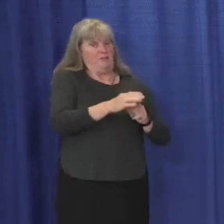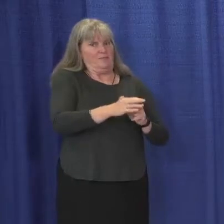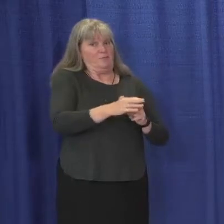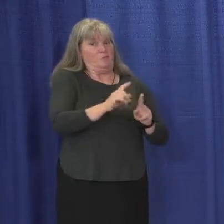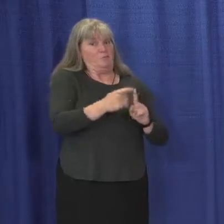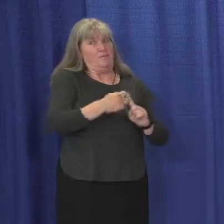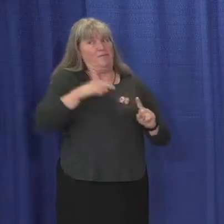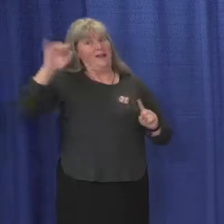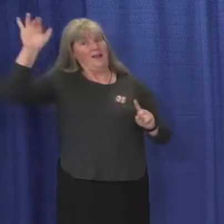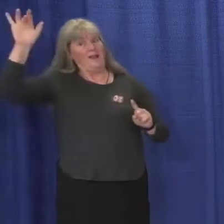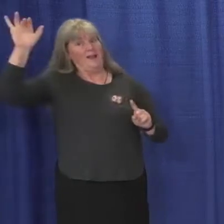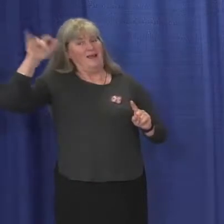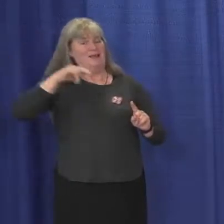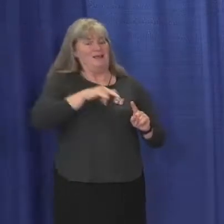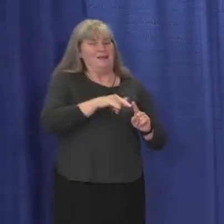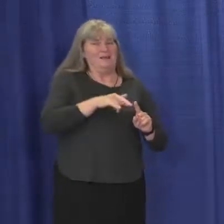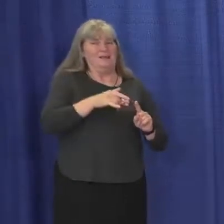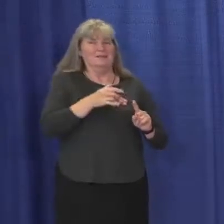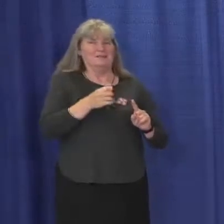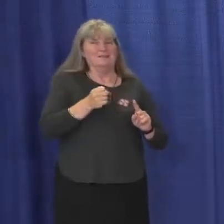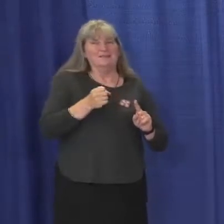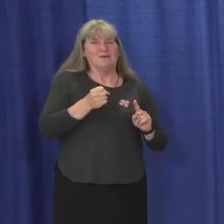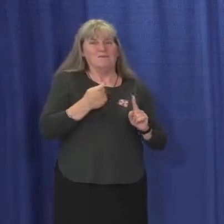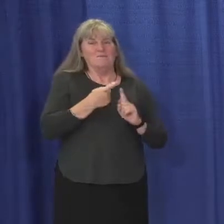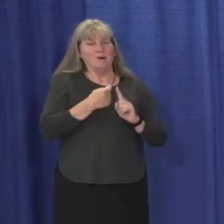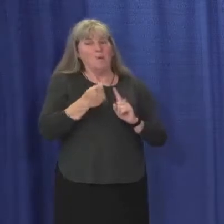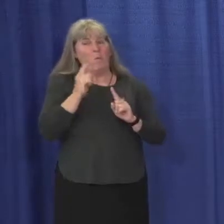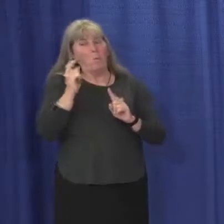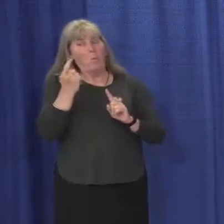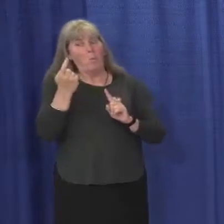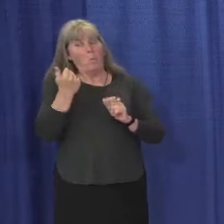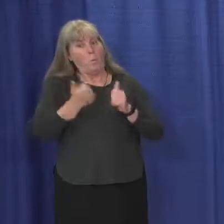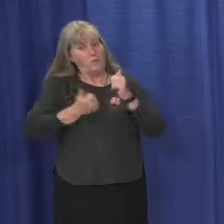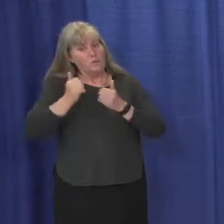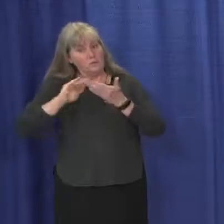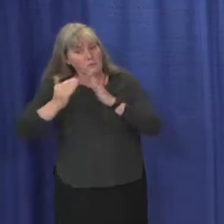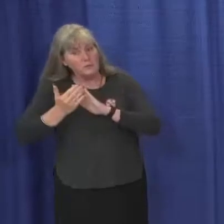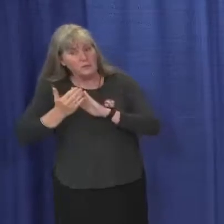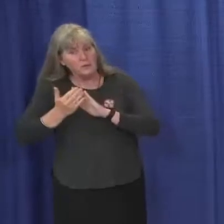of knowing where someone is and where they were tested and where